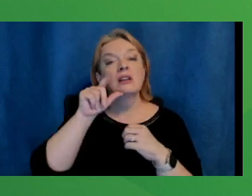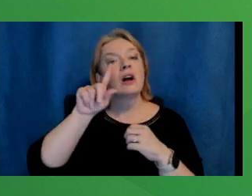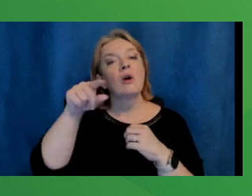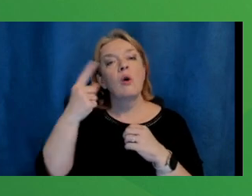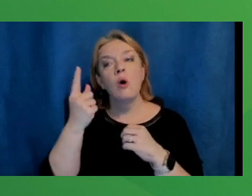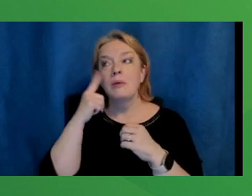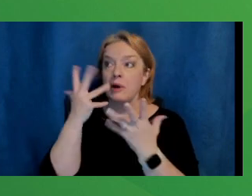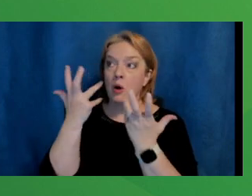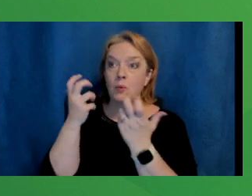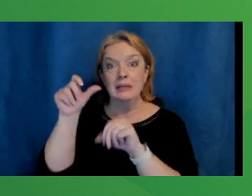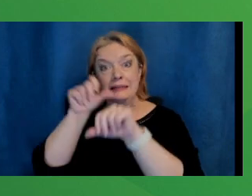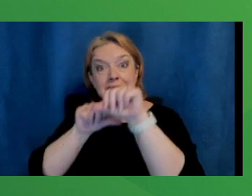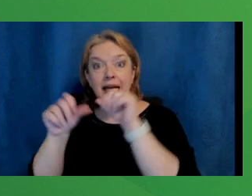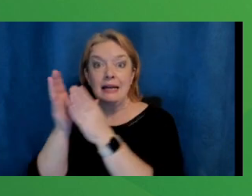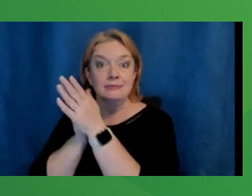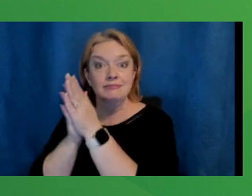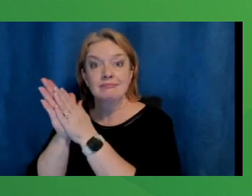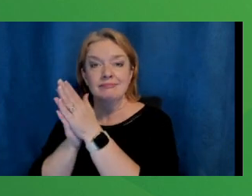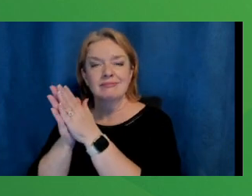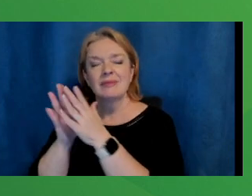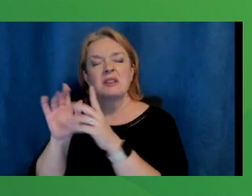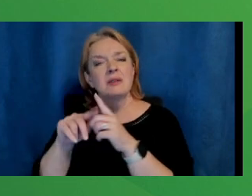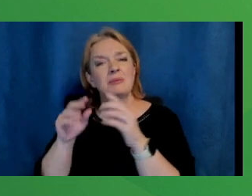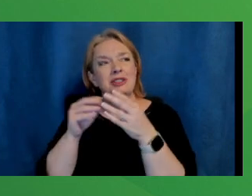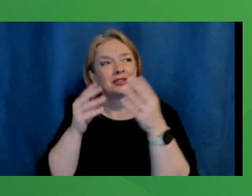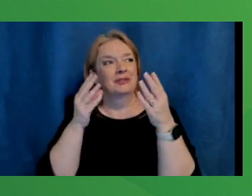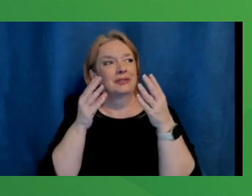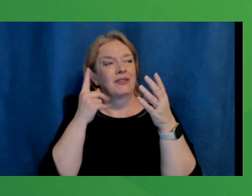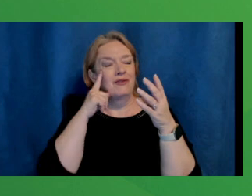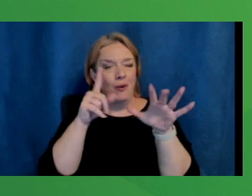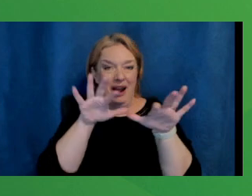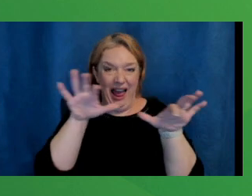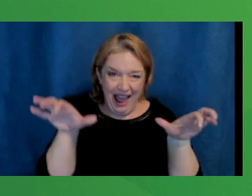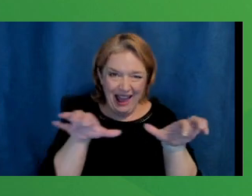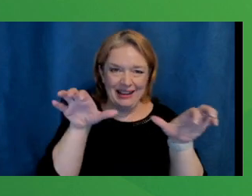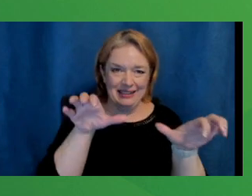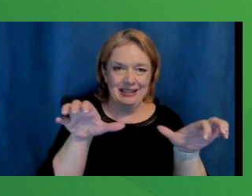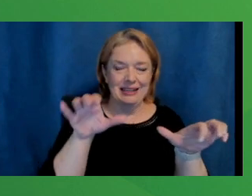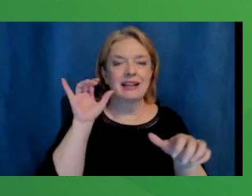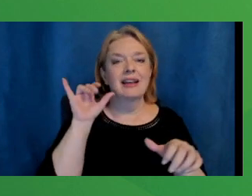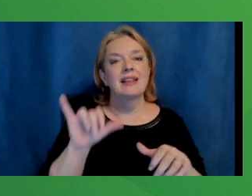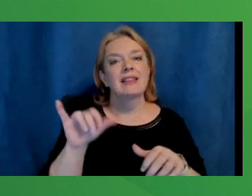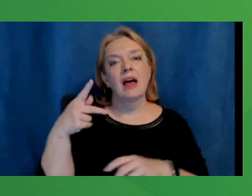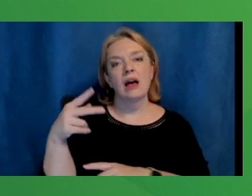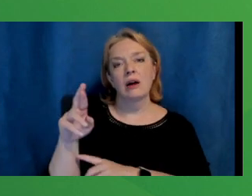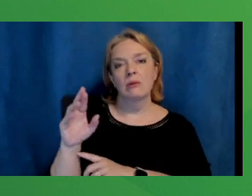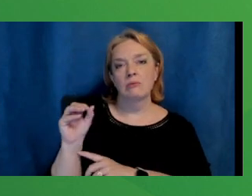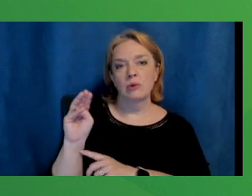but for really helping them to act. We call that prompting or promoting action. We saw the interest